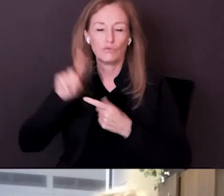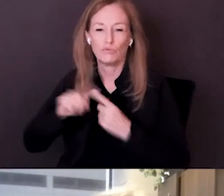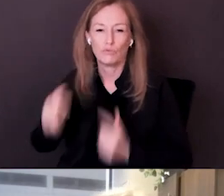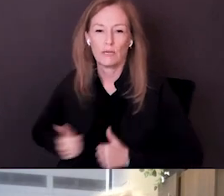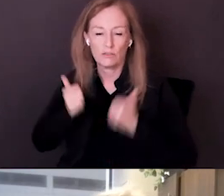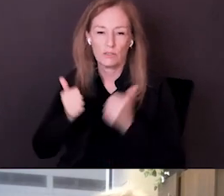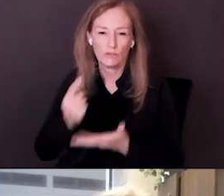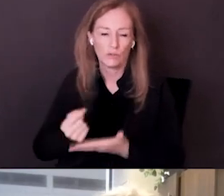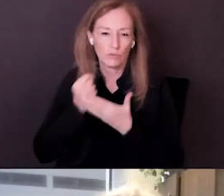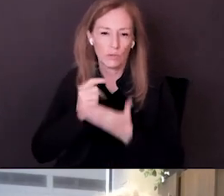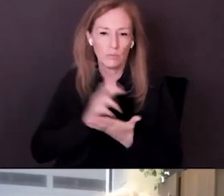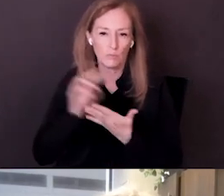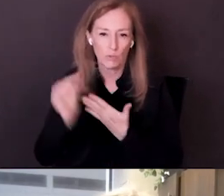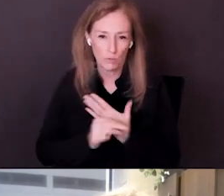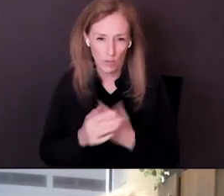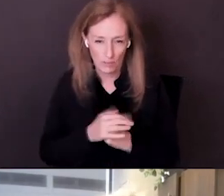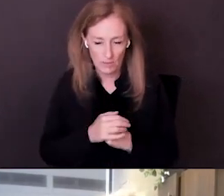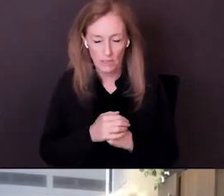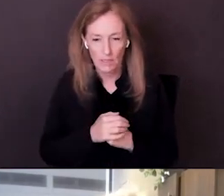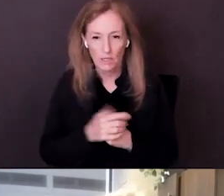AND SOMETIMES OUT OF STATE. WE ARE A LARGE SCHOOL DISTRICT